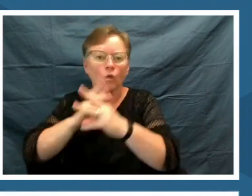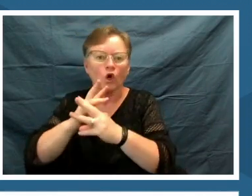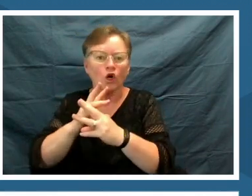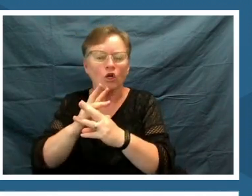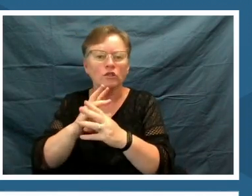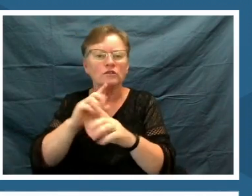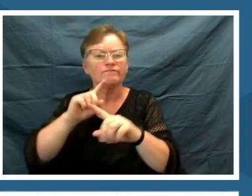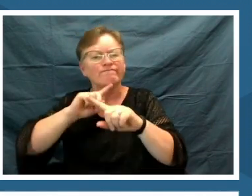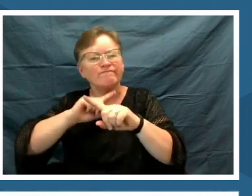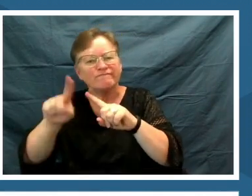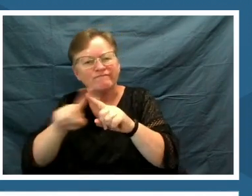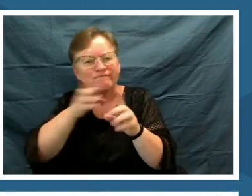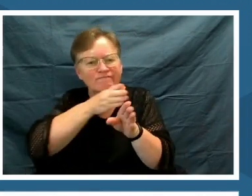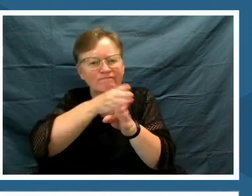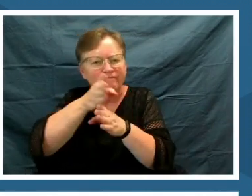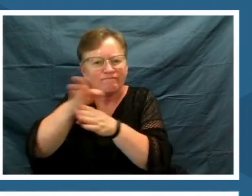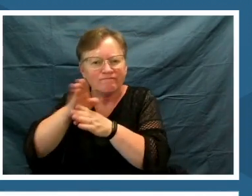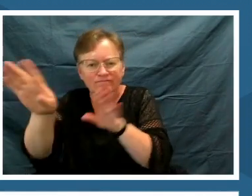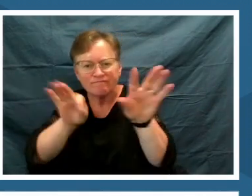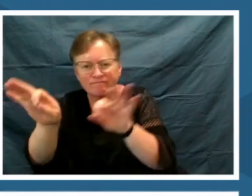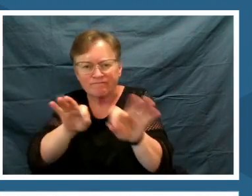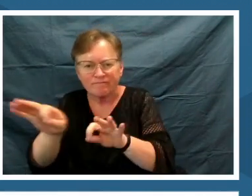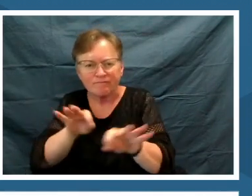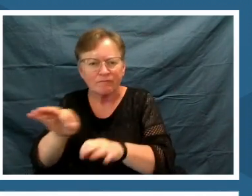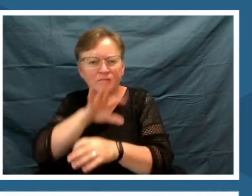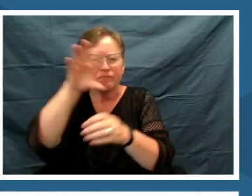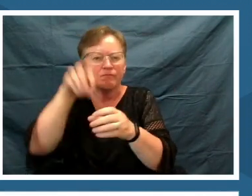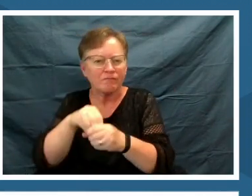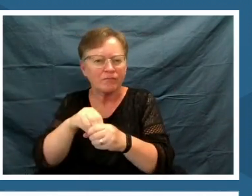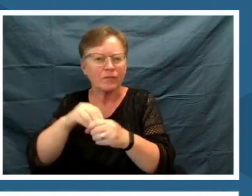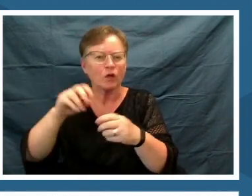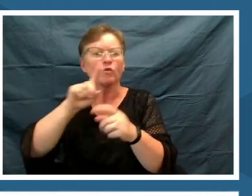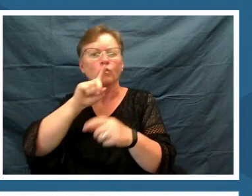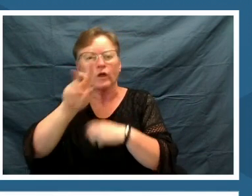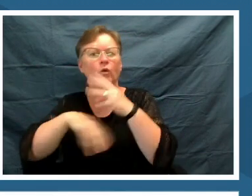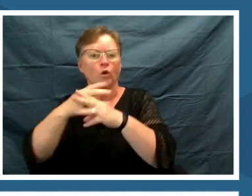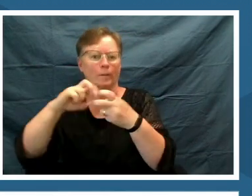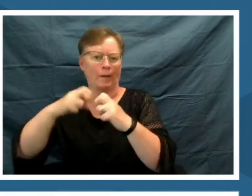give you a little bit of time to do that